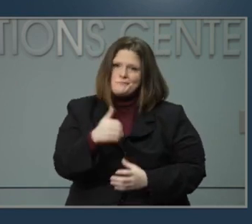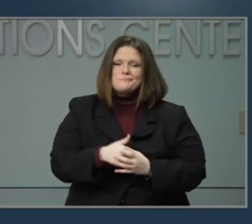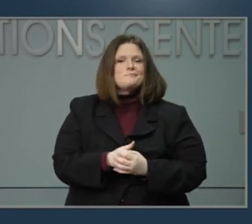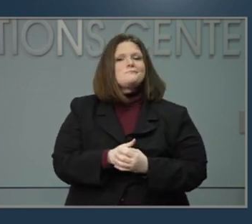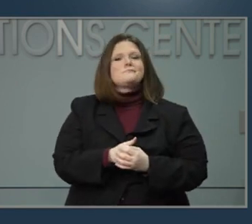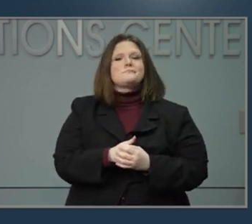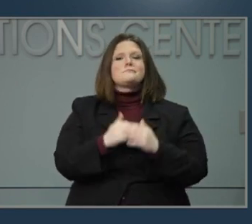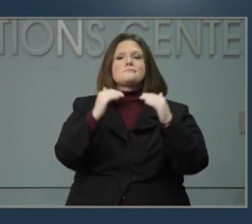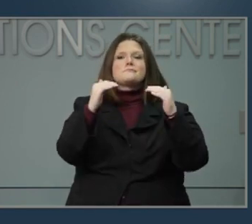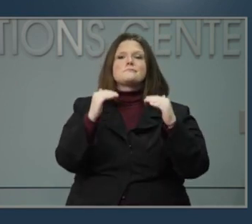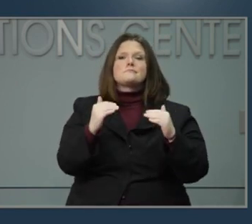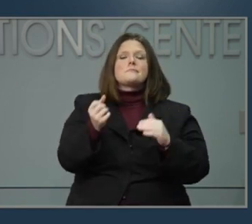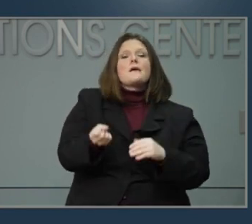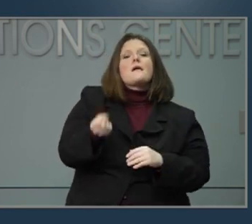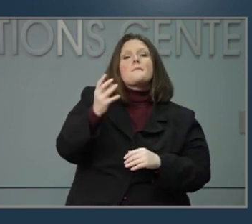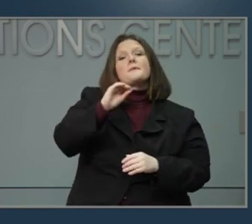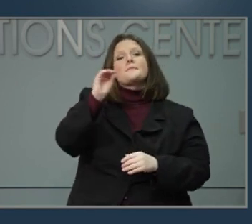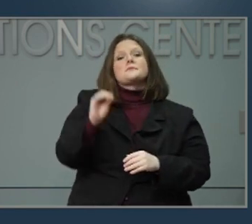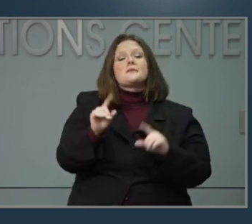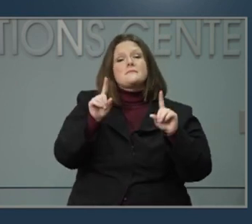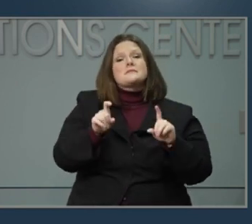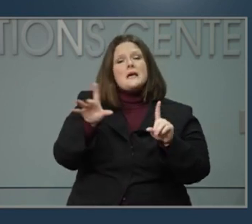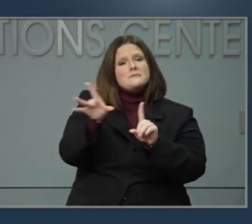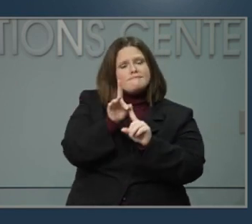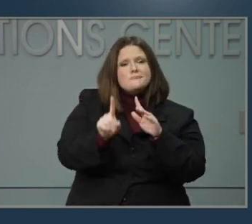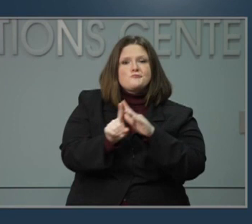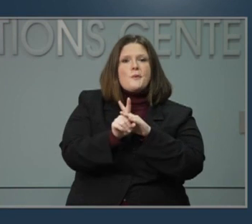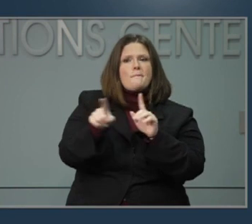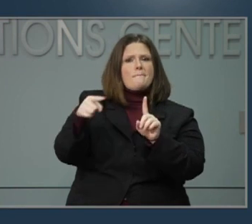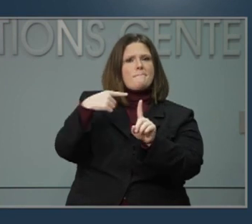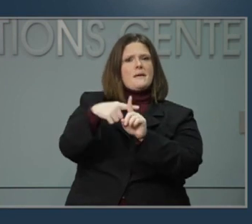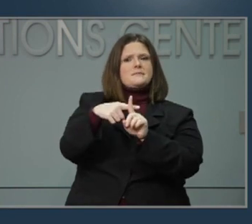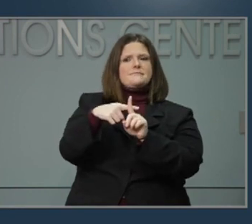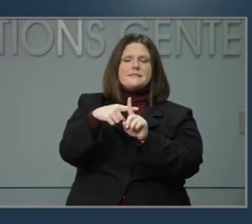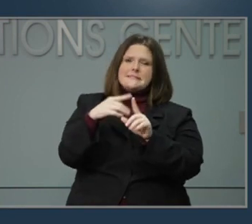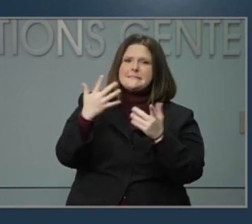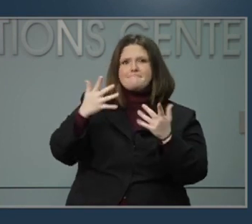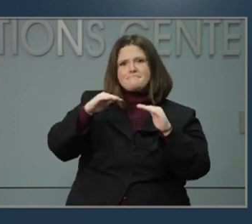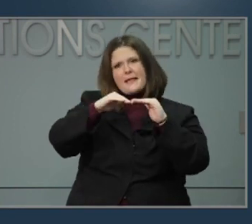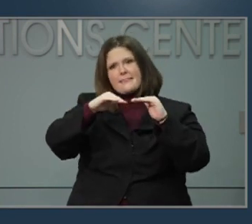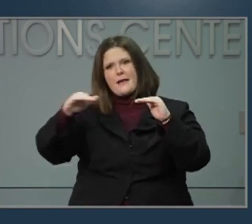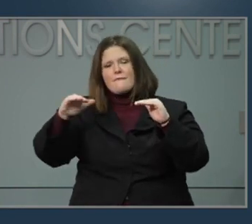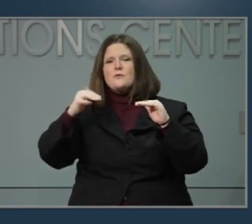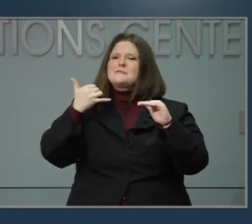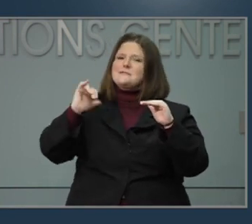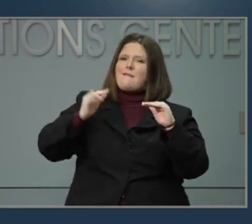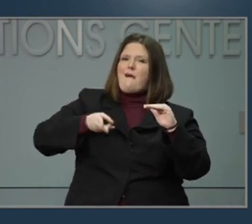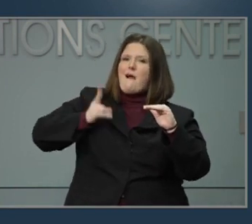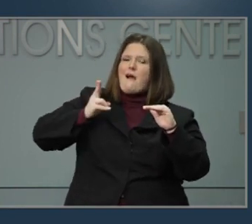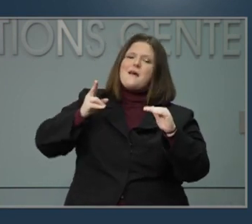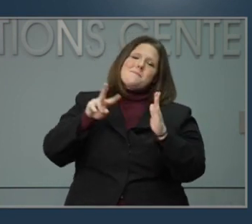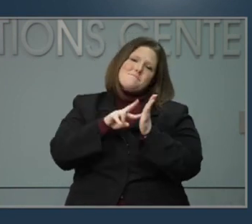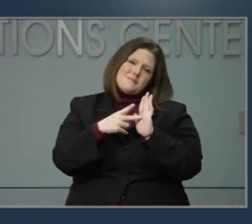X. NORTH CAROLINA'S TRAJECTORY AND PERCENT OF TESTS RETURNING